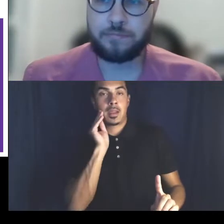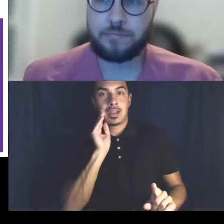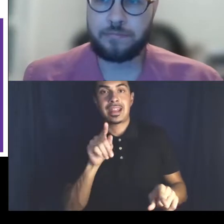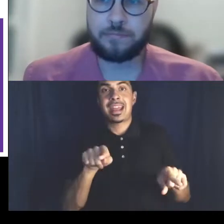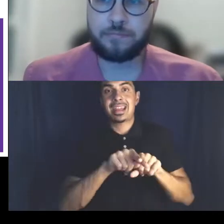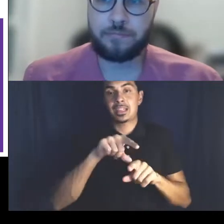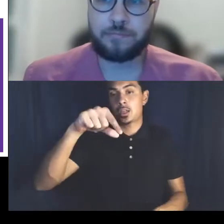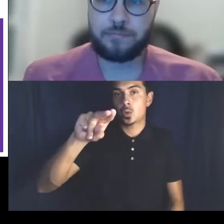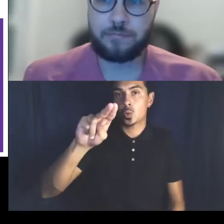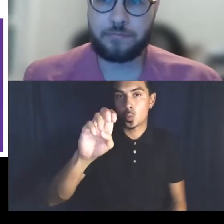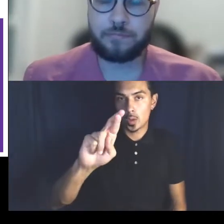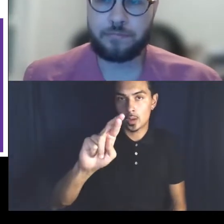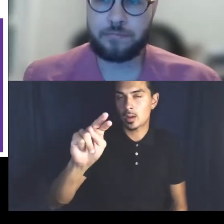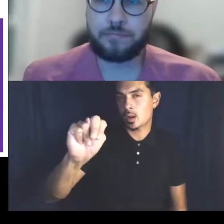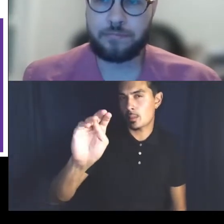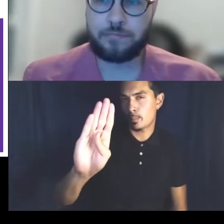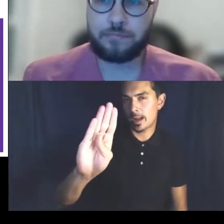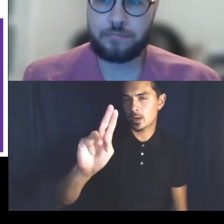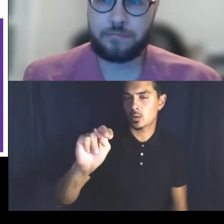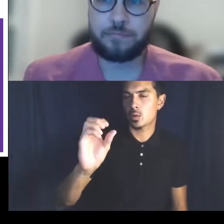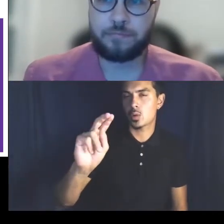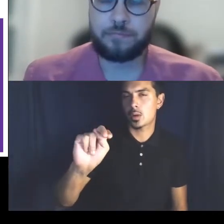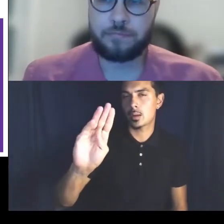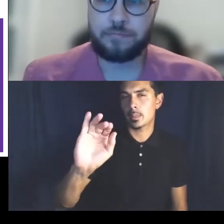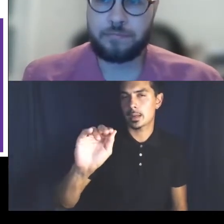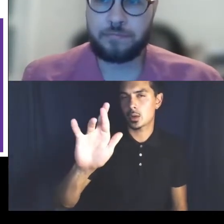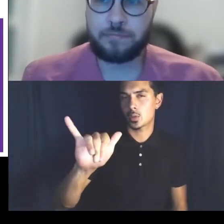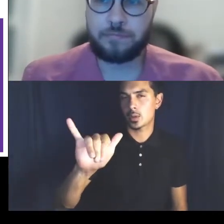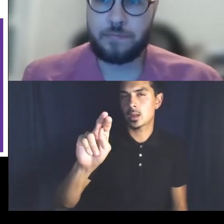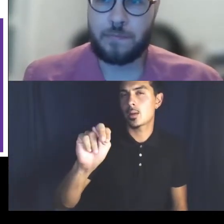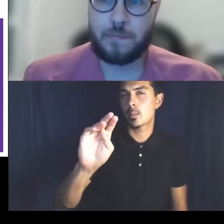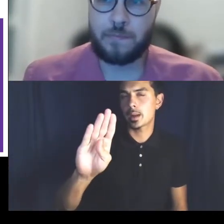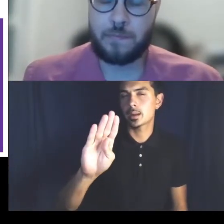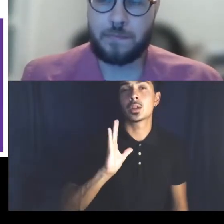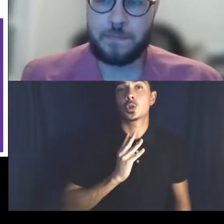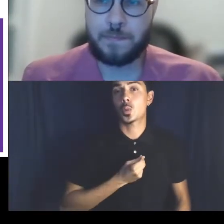nonbinary trans person is also the community organizing,